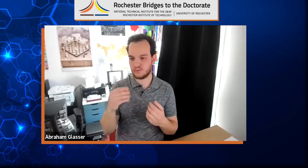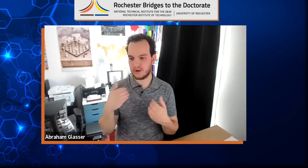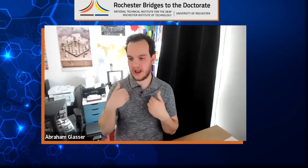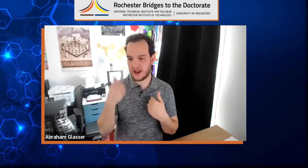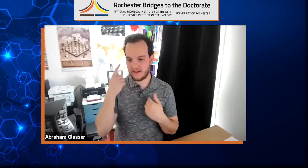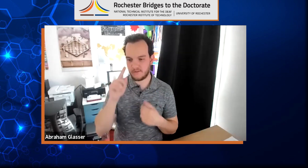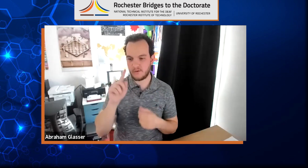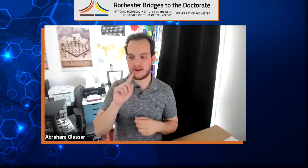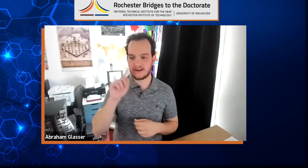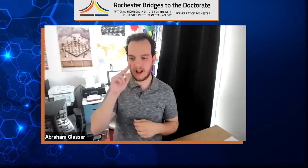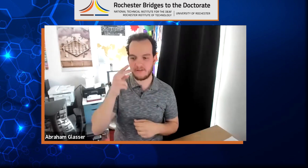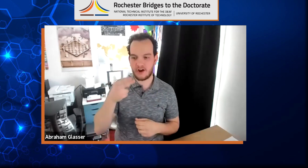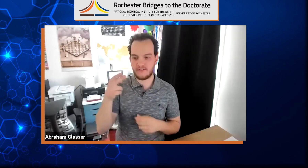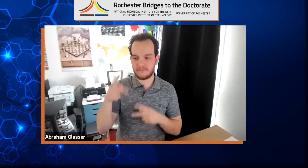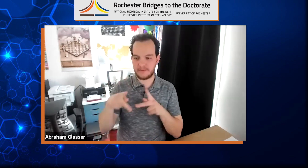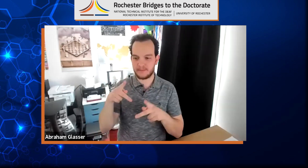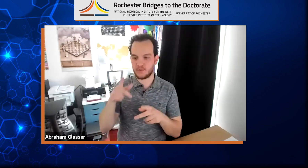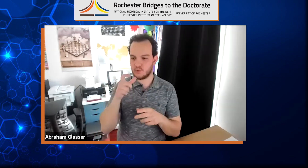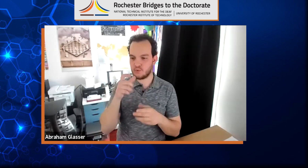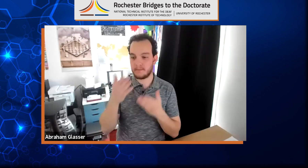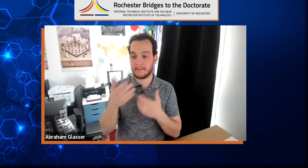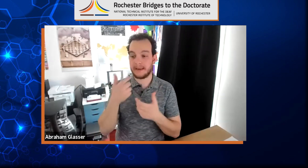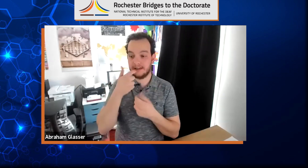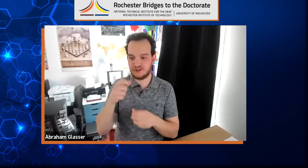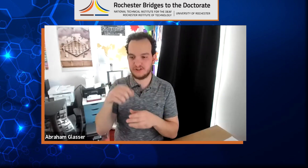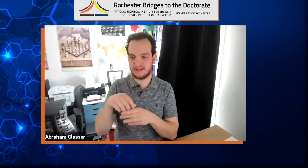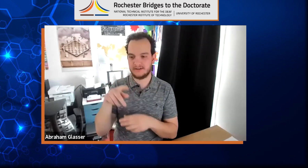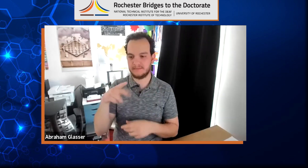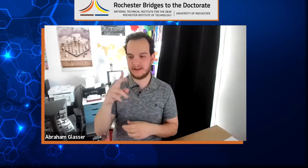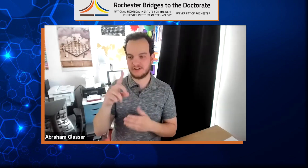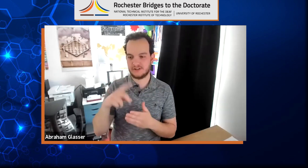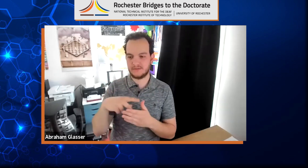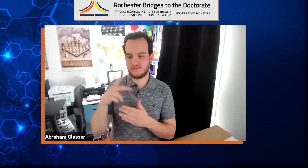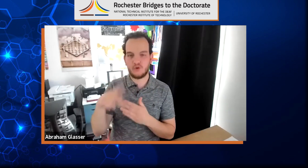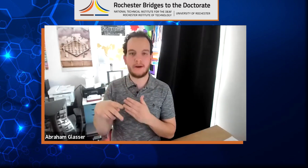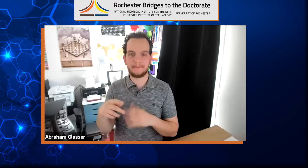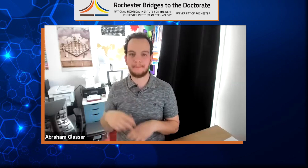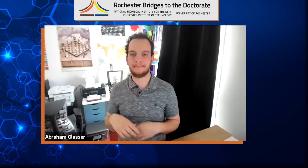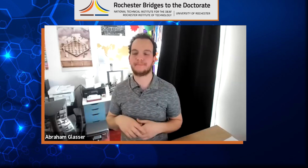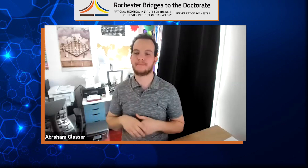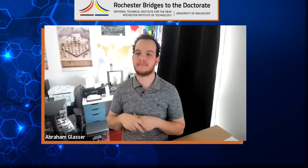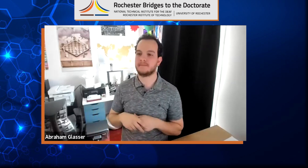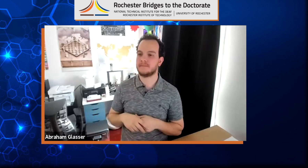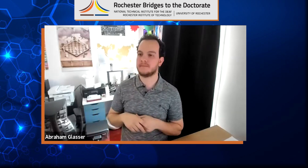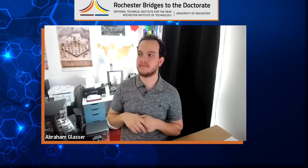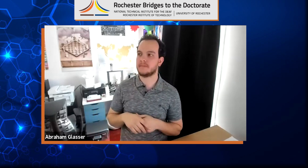"What recommendations do you have "for Deaf and hard-of-hearing people who might be interested in a Ph.D. program?"